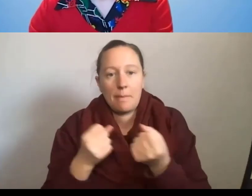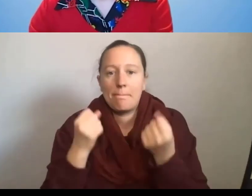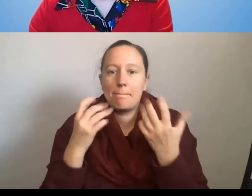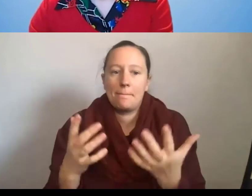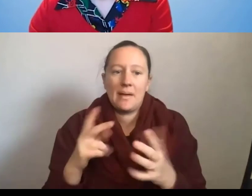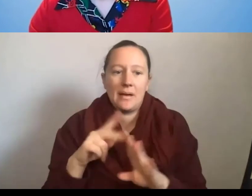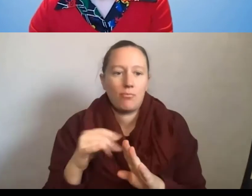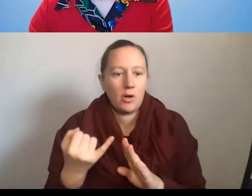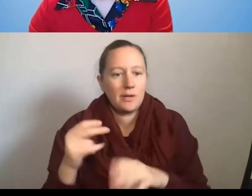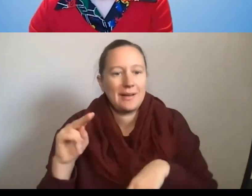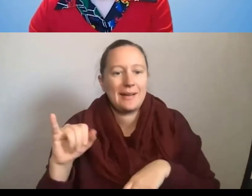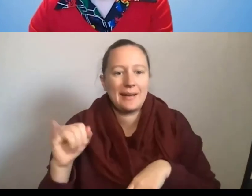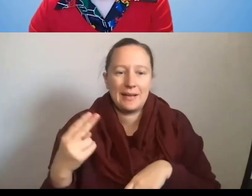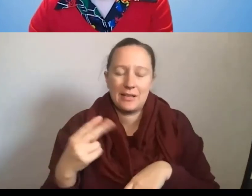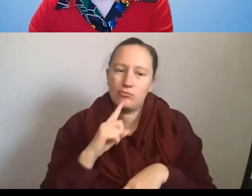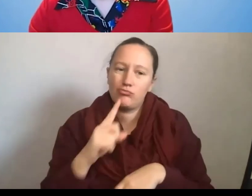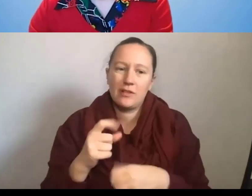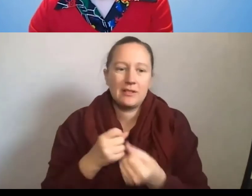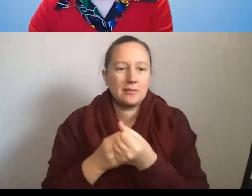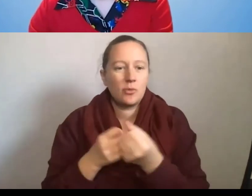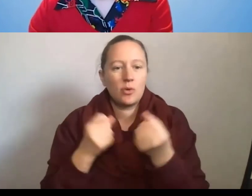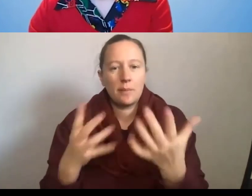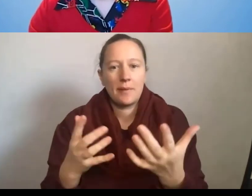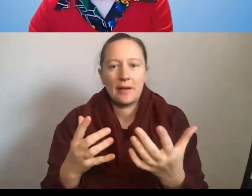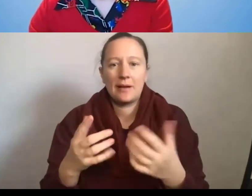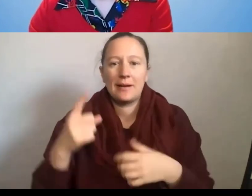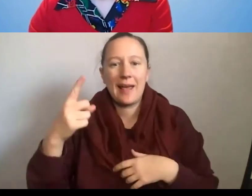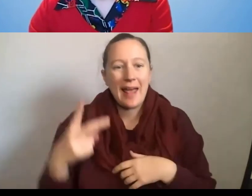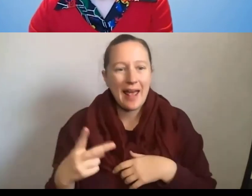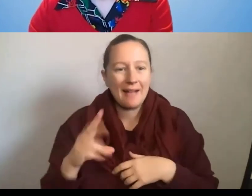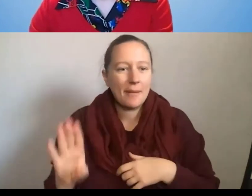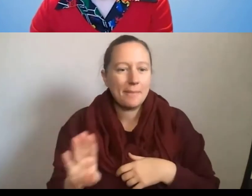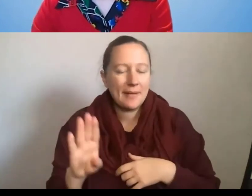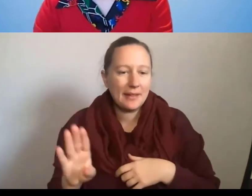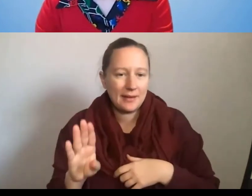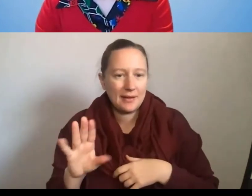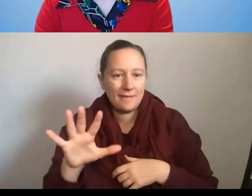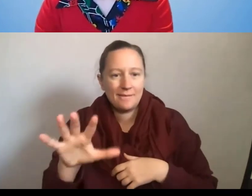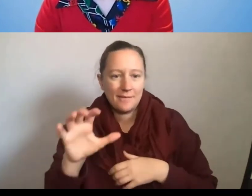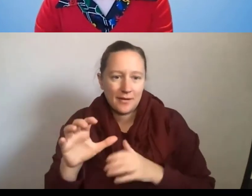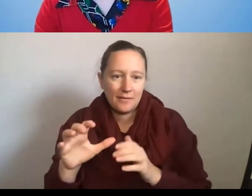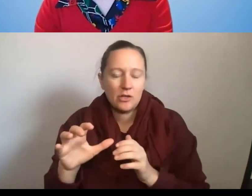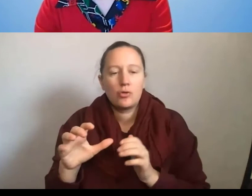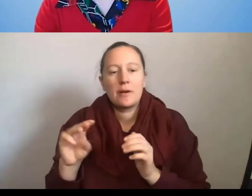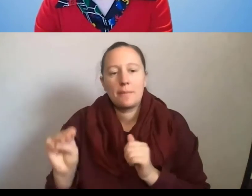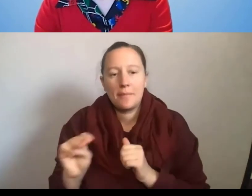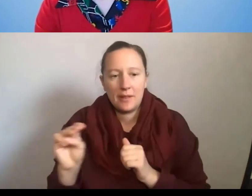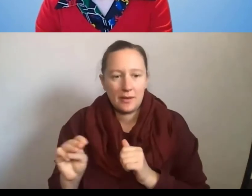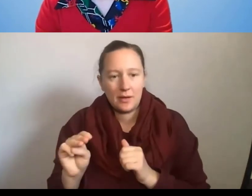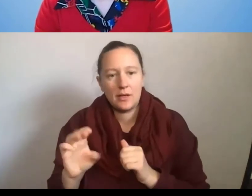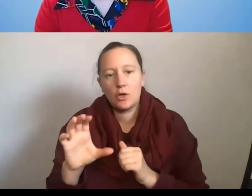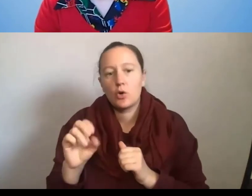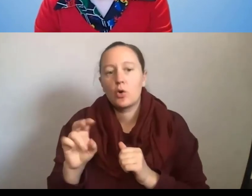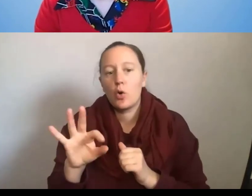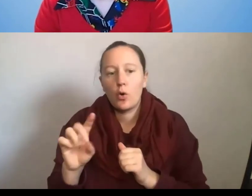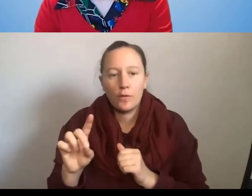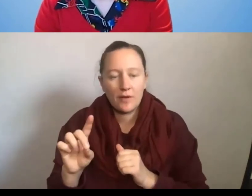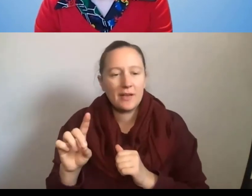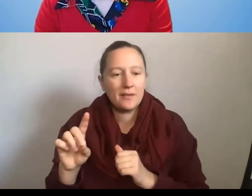NIH has supported half a billion dollars worth of COVID diagnostic projects through the RADx program,